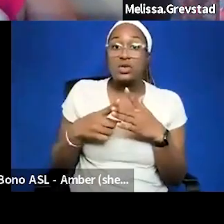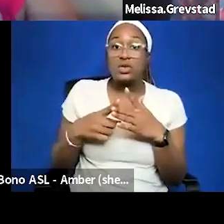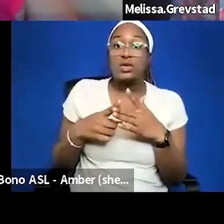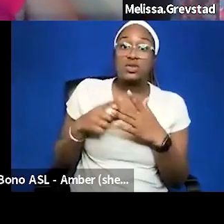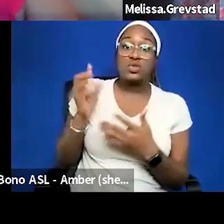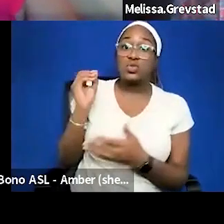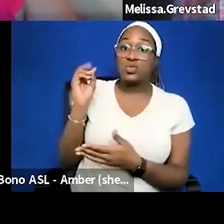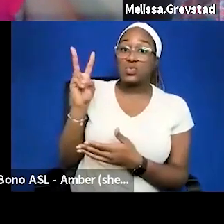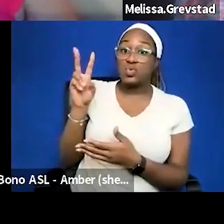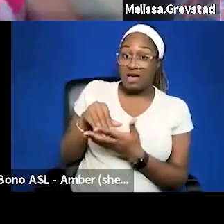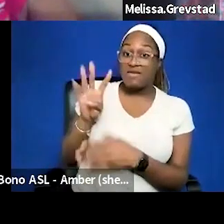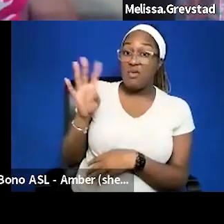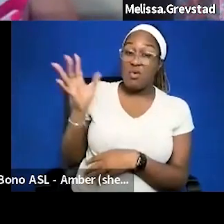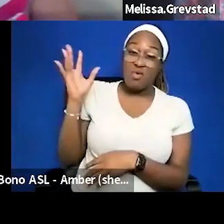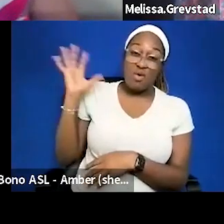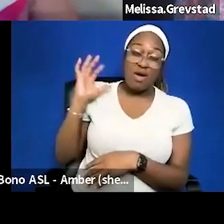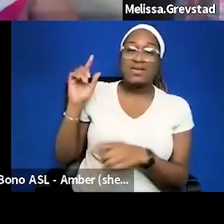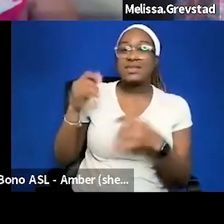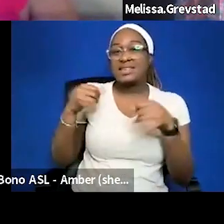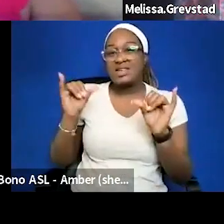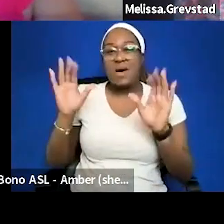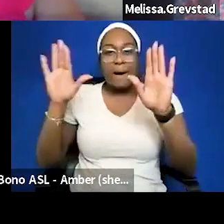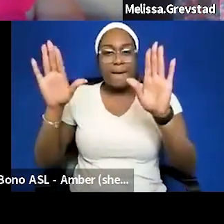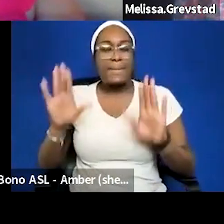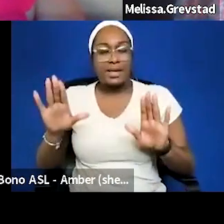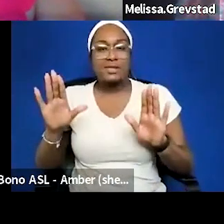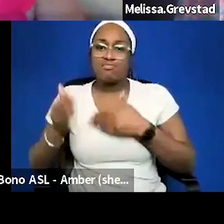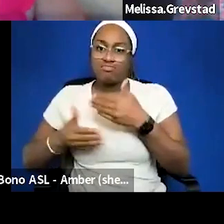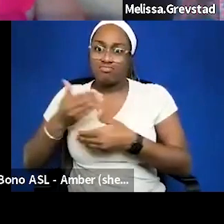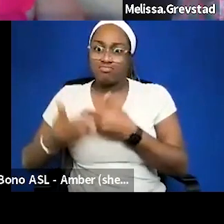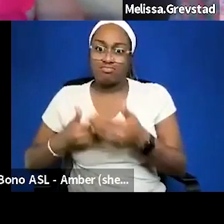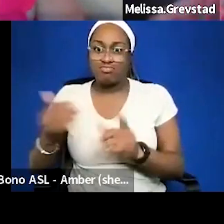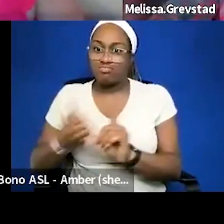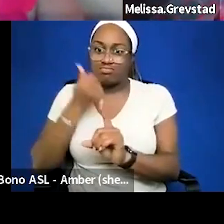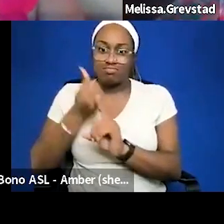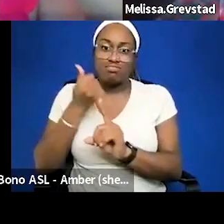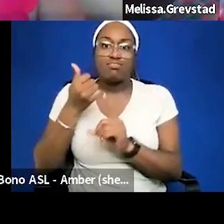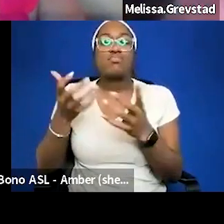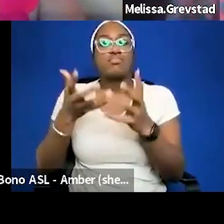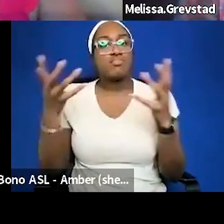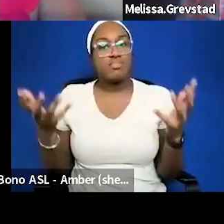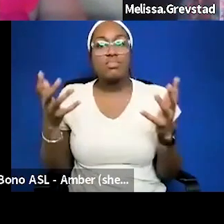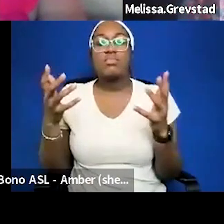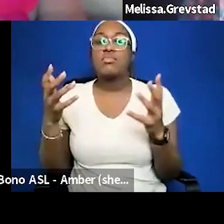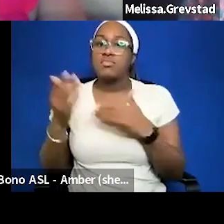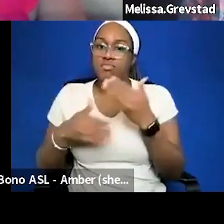But even that was pretty amazing progress. It was pretty seismic at the time and there's still a lot of progress and we see a lot of upside.